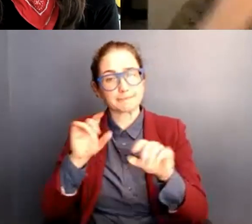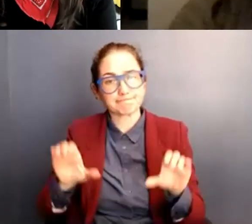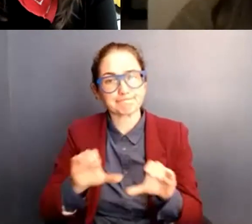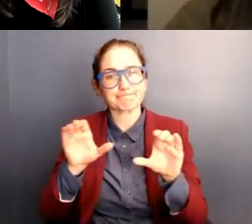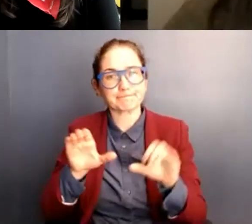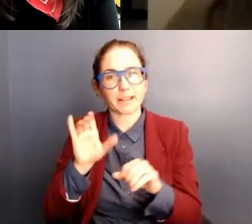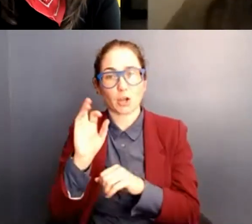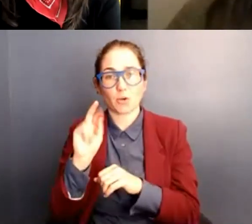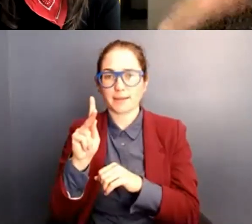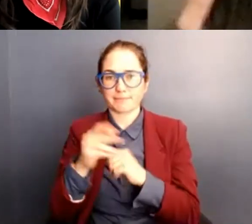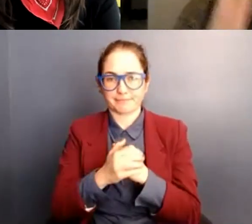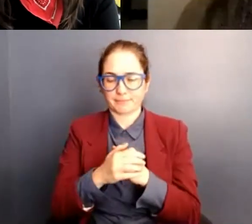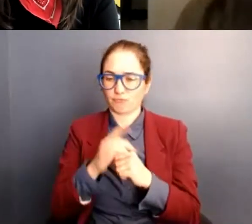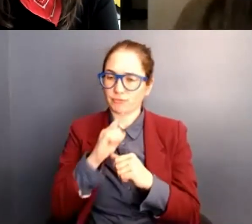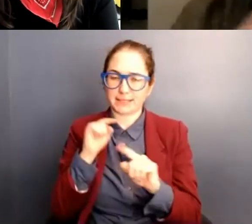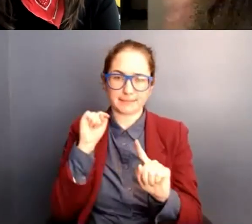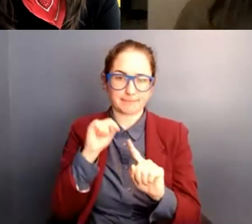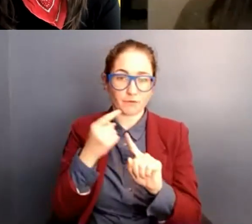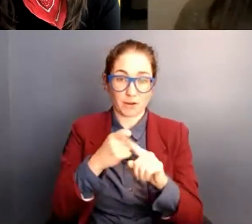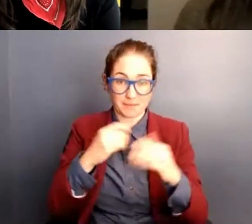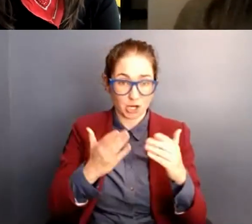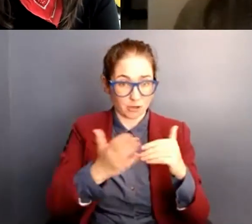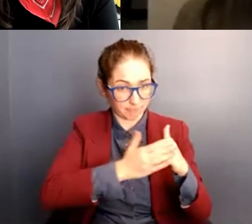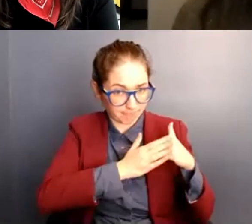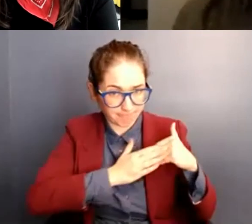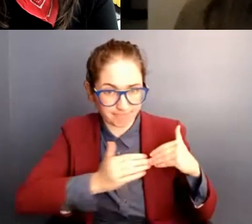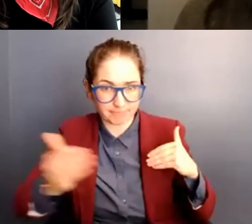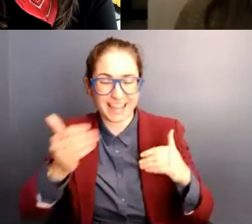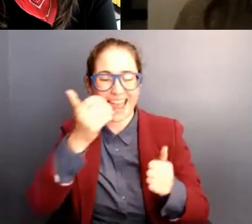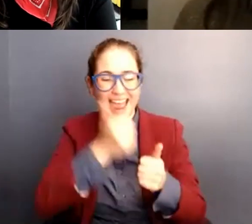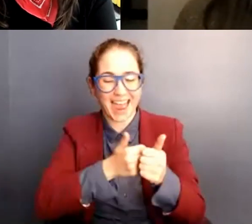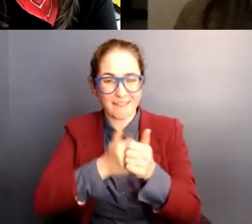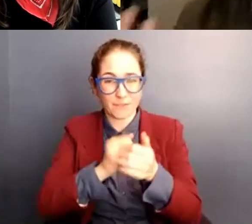line in the sand. From here going forward every video we post is